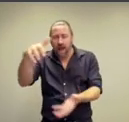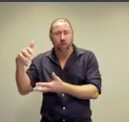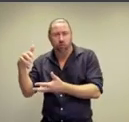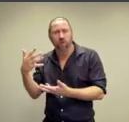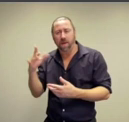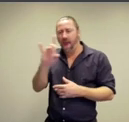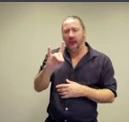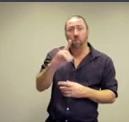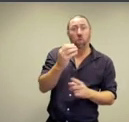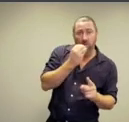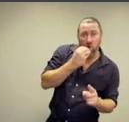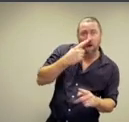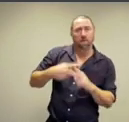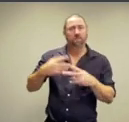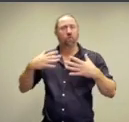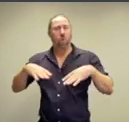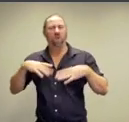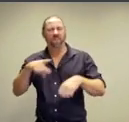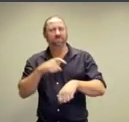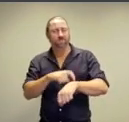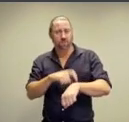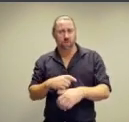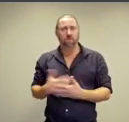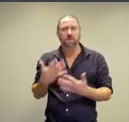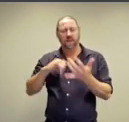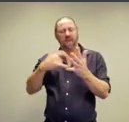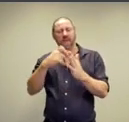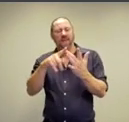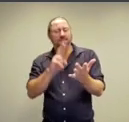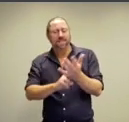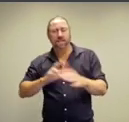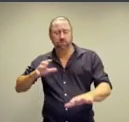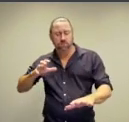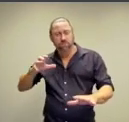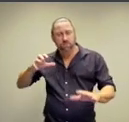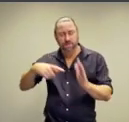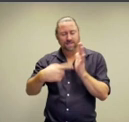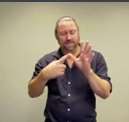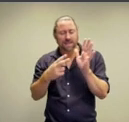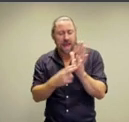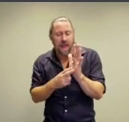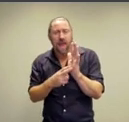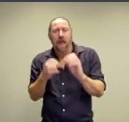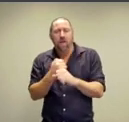where animals were both a source of food and clothing, leather is formed when animal skins undergo the process of